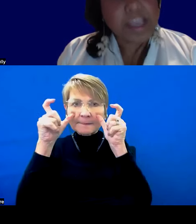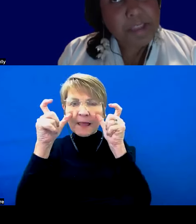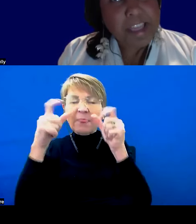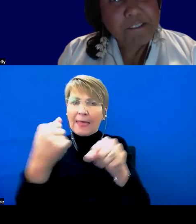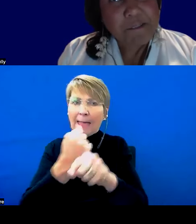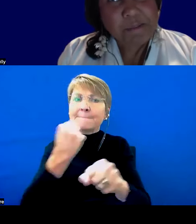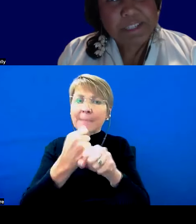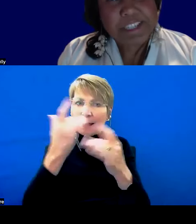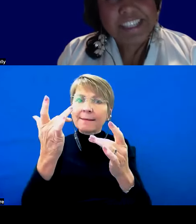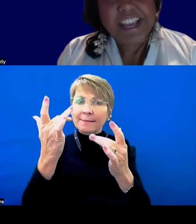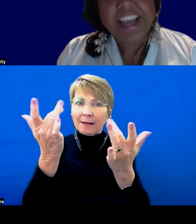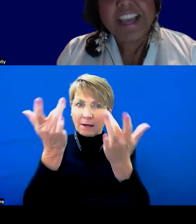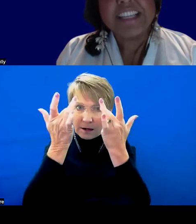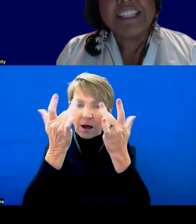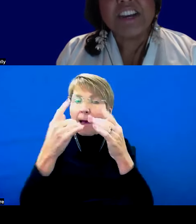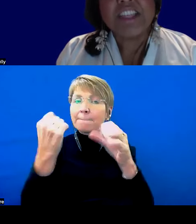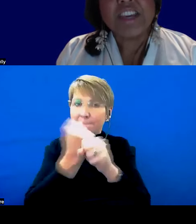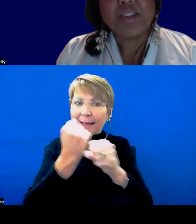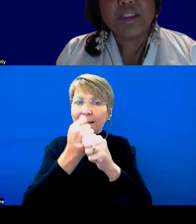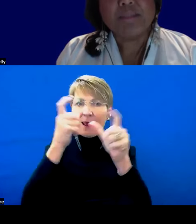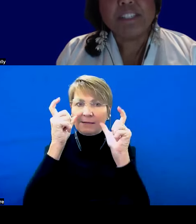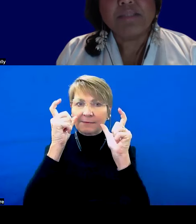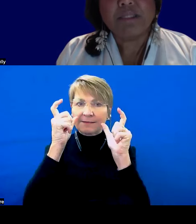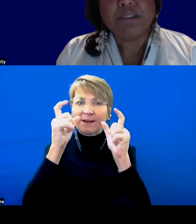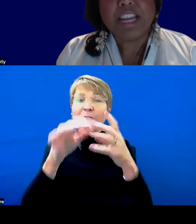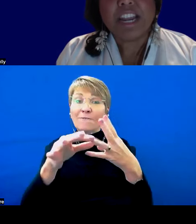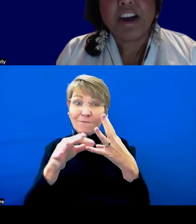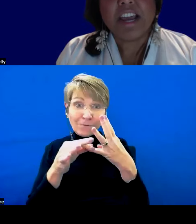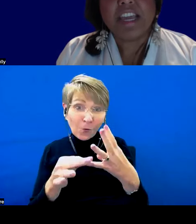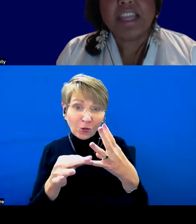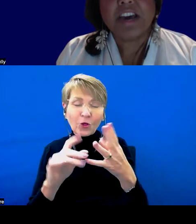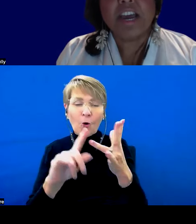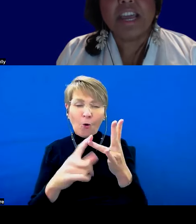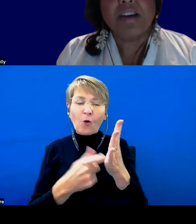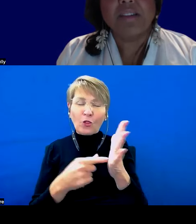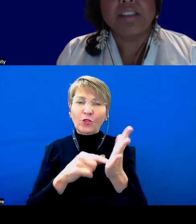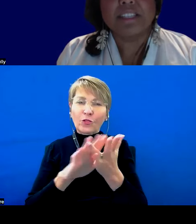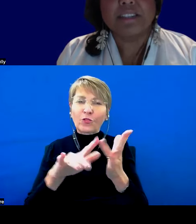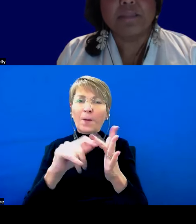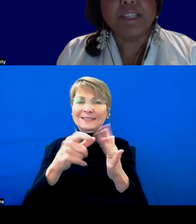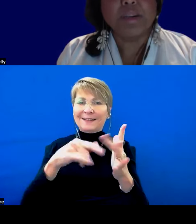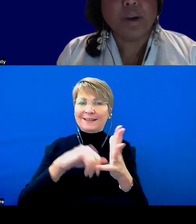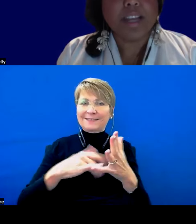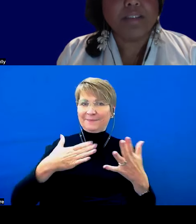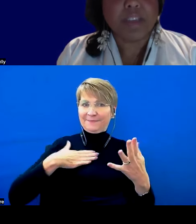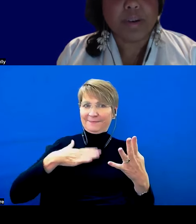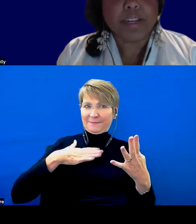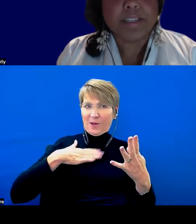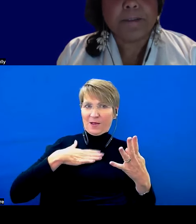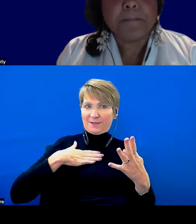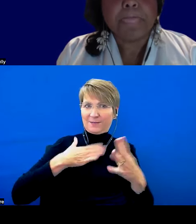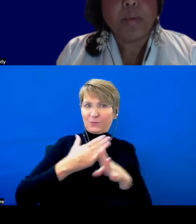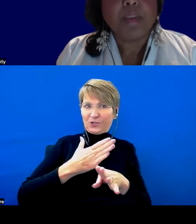we have orthoptists. So the orthoptist's role in the eye health system is quite varied. We are